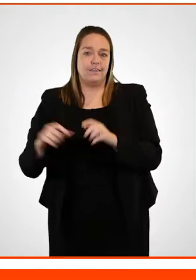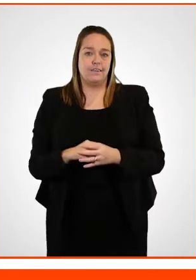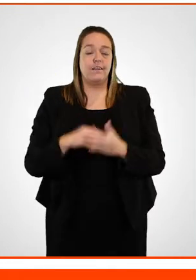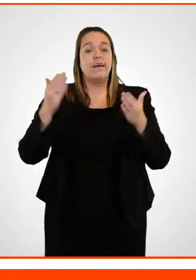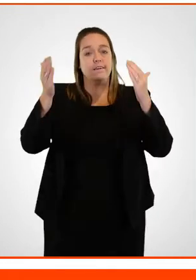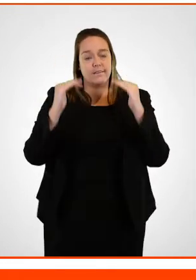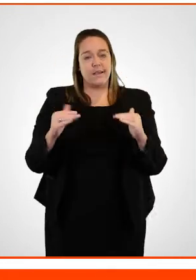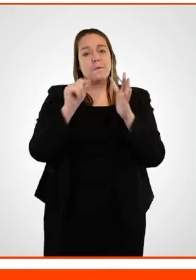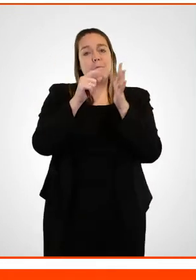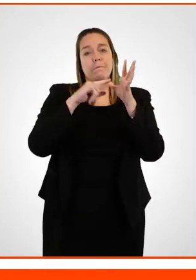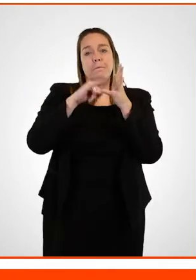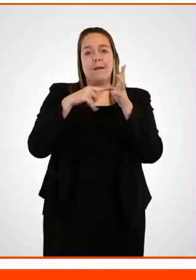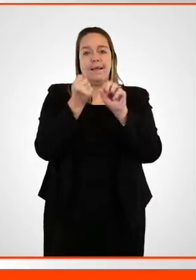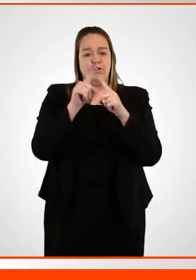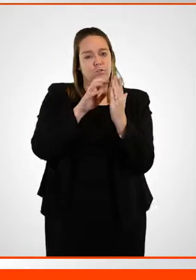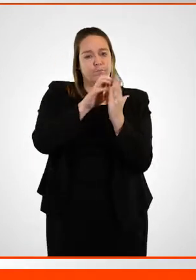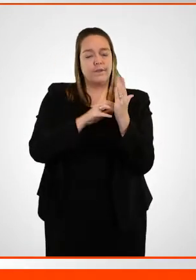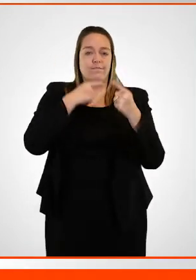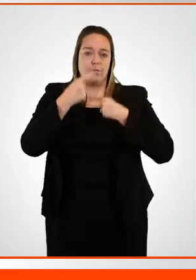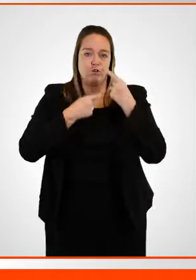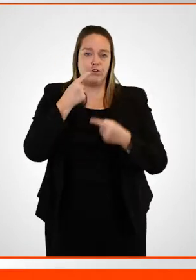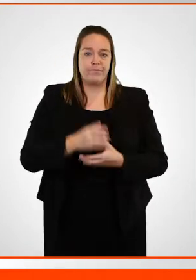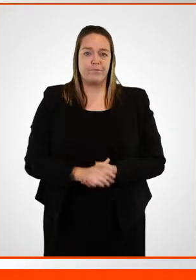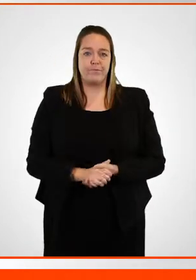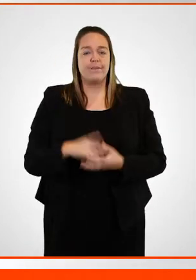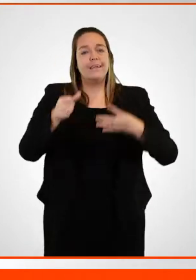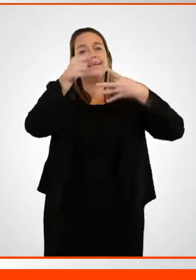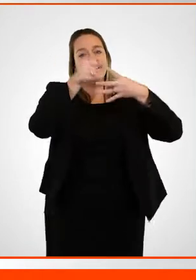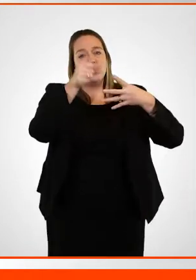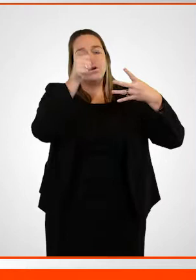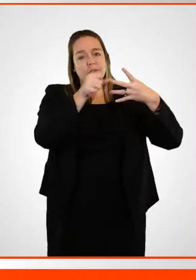and then we're going to move to passages. So this is the sequence that we want.